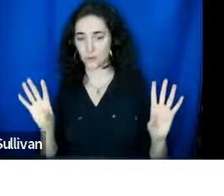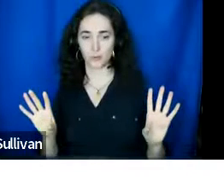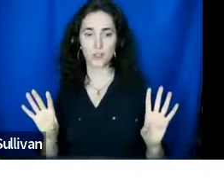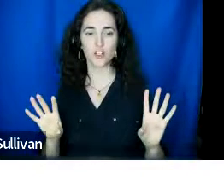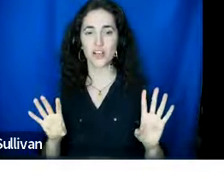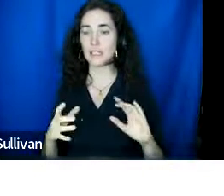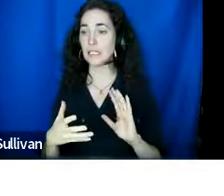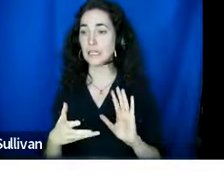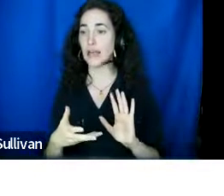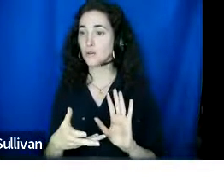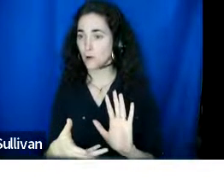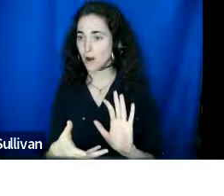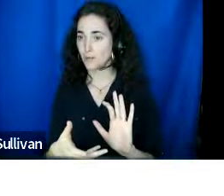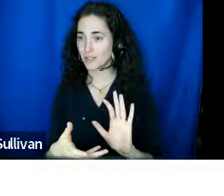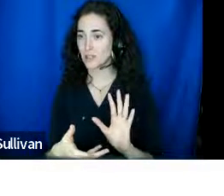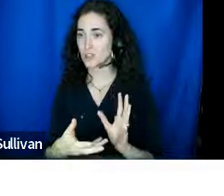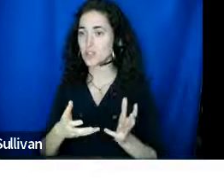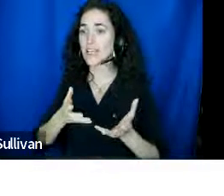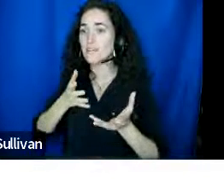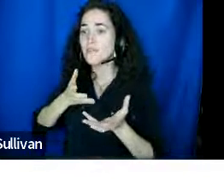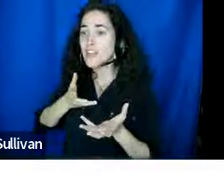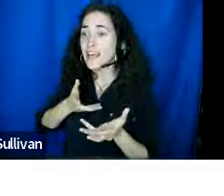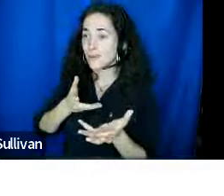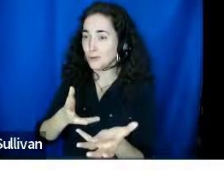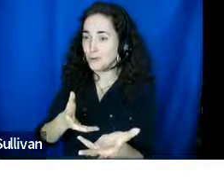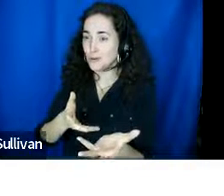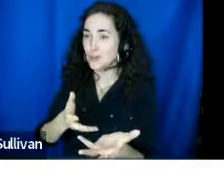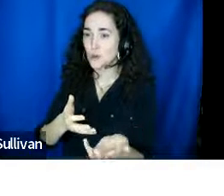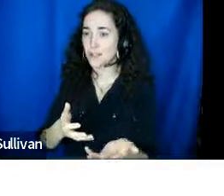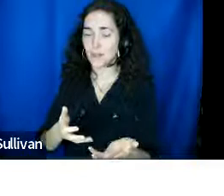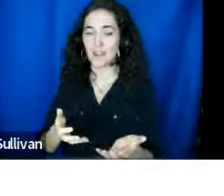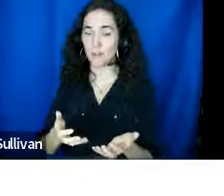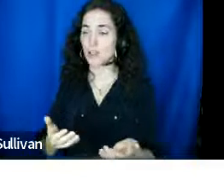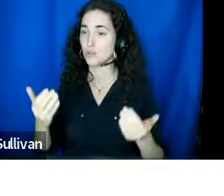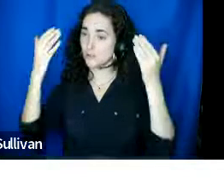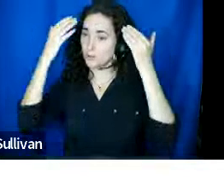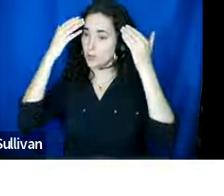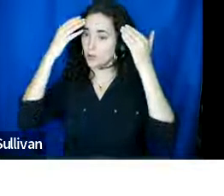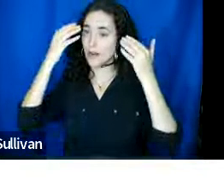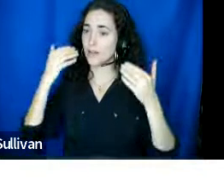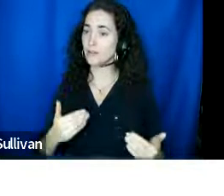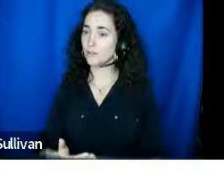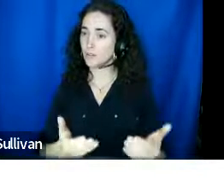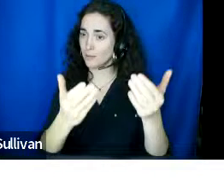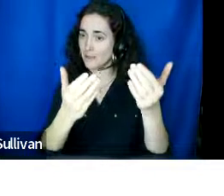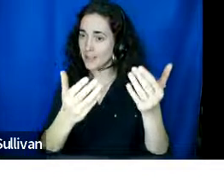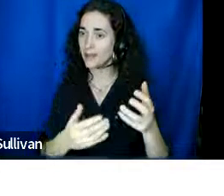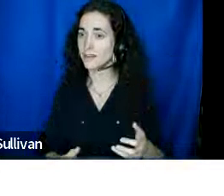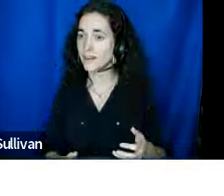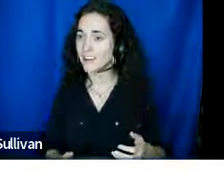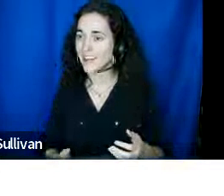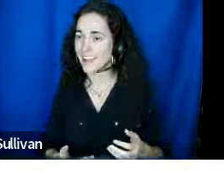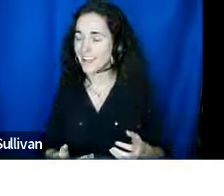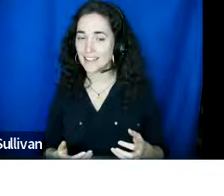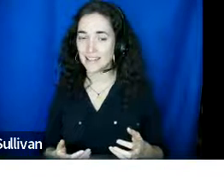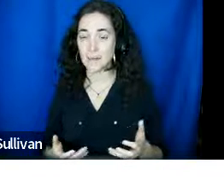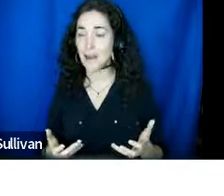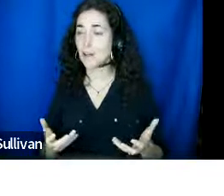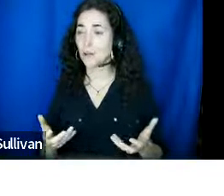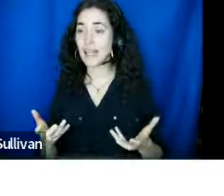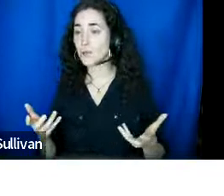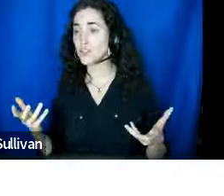Thank you very much. The arrow represents just a vehicle to transmit the information from your head to somebody's head. And depending on the language,